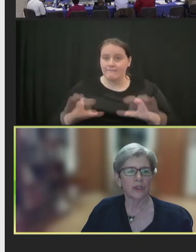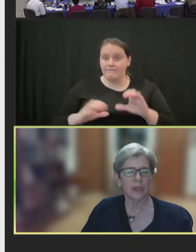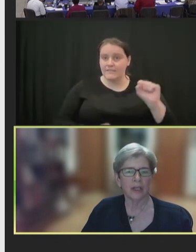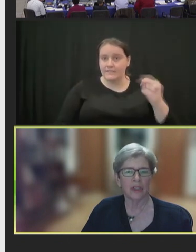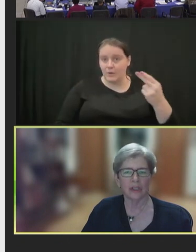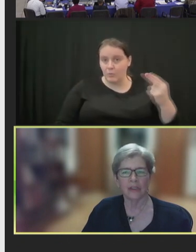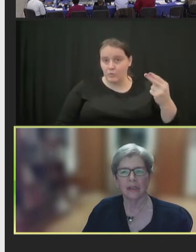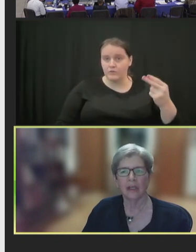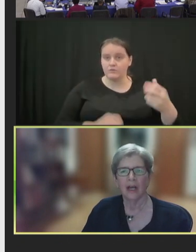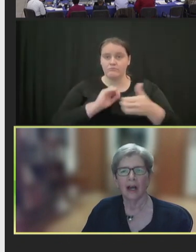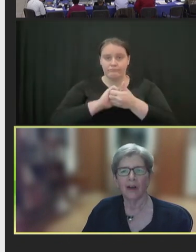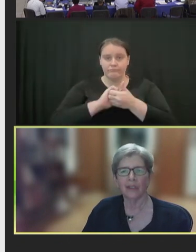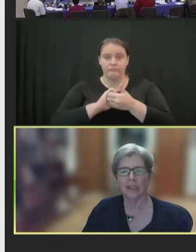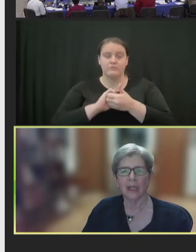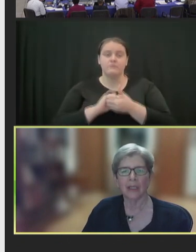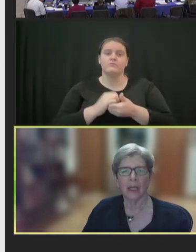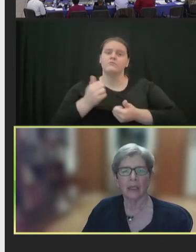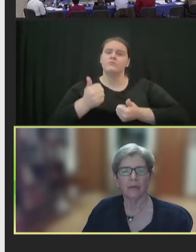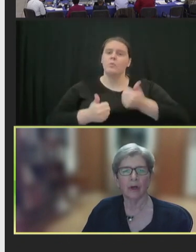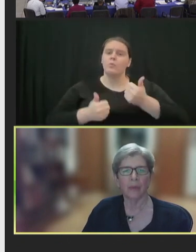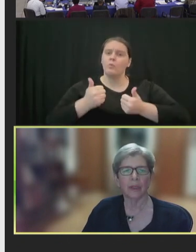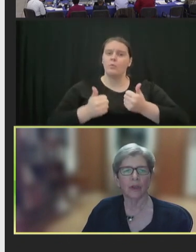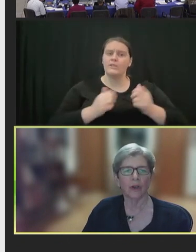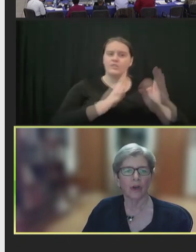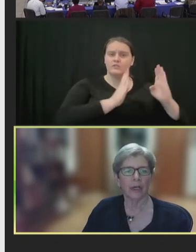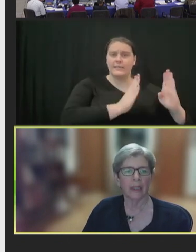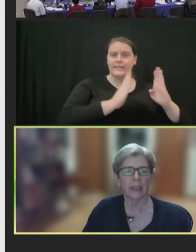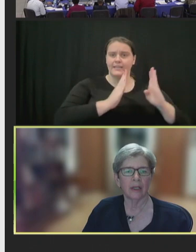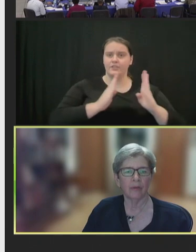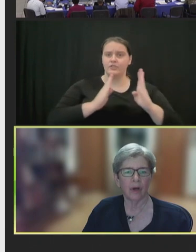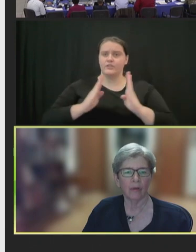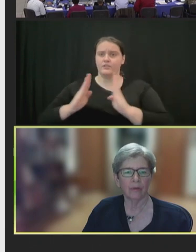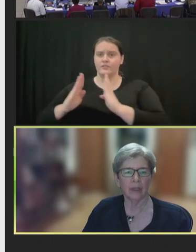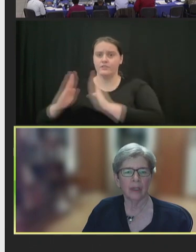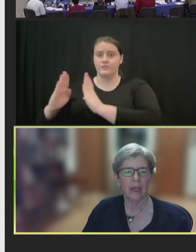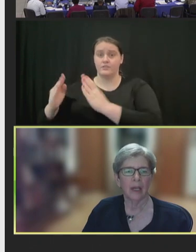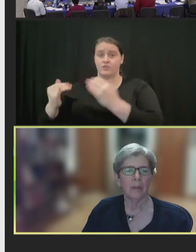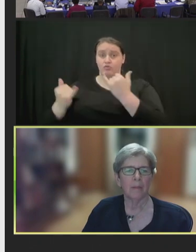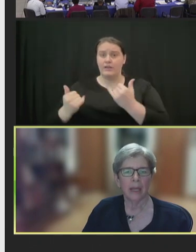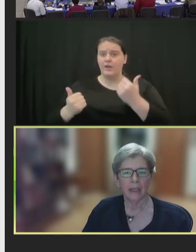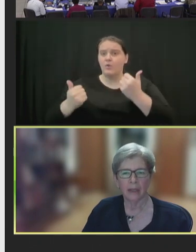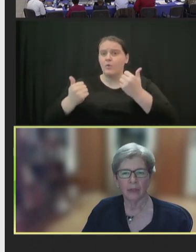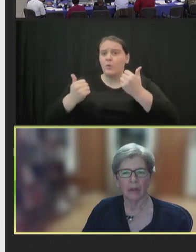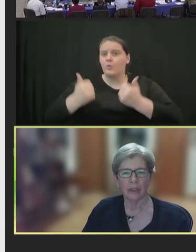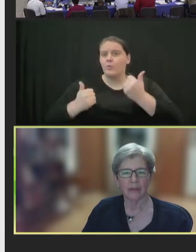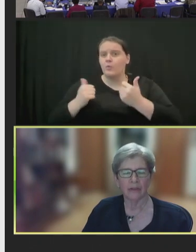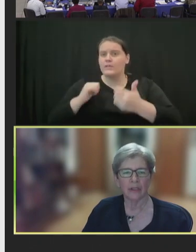stages of this end-to-end development they're currently involved in. Many of the organizations